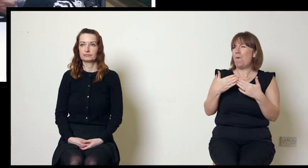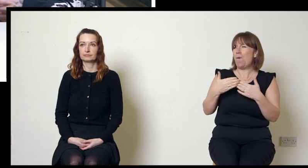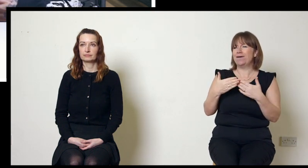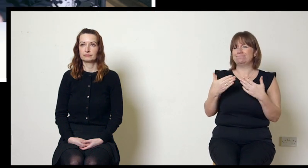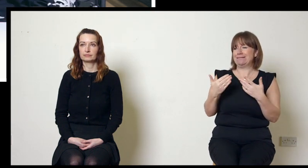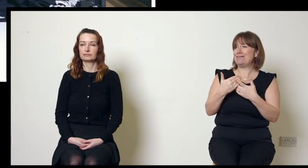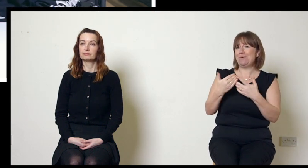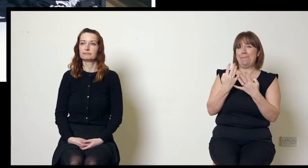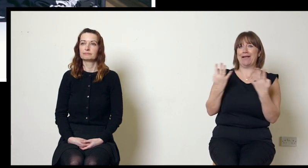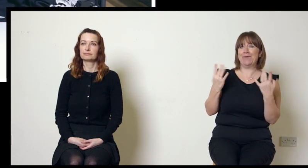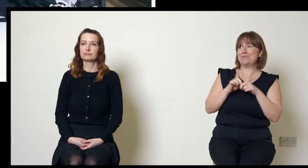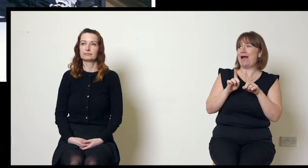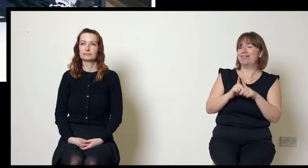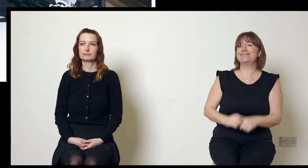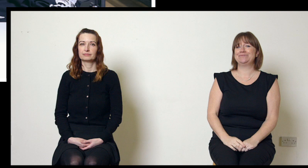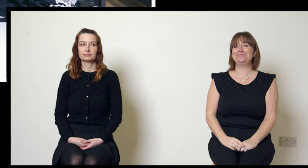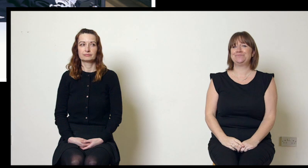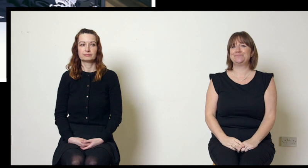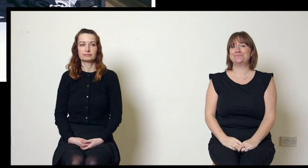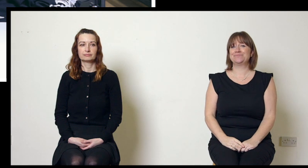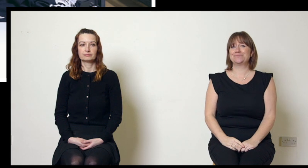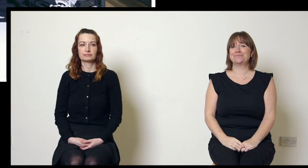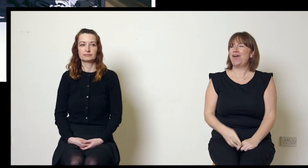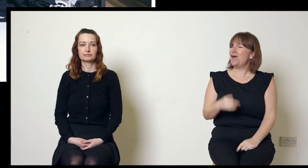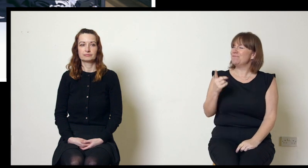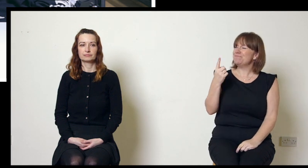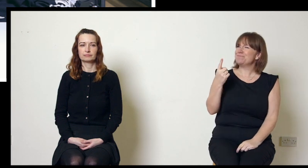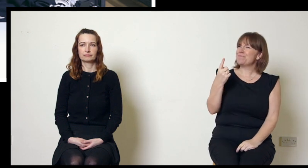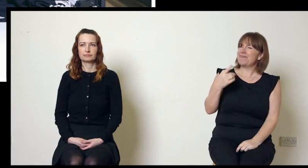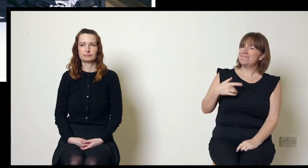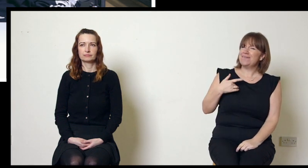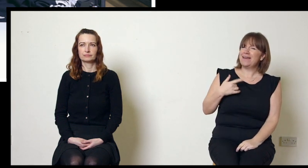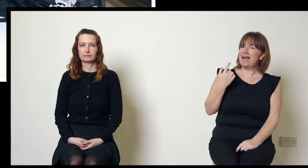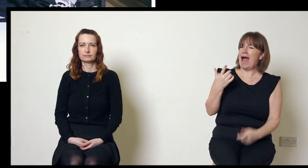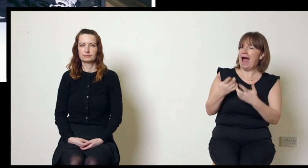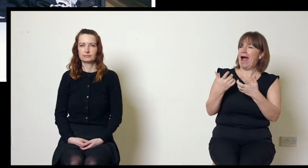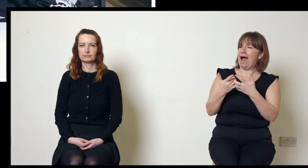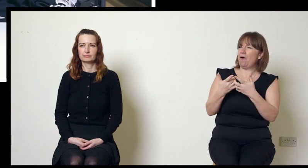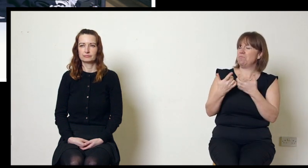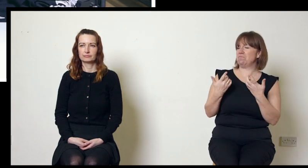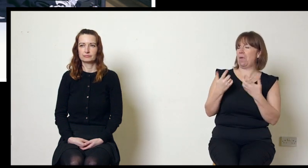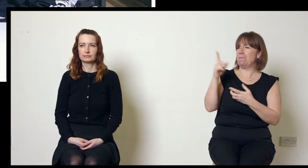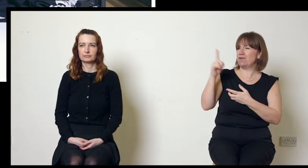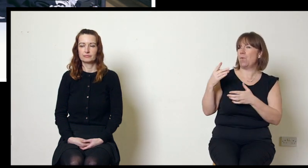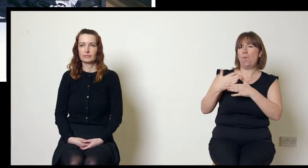I think. It’s been quite good at just… you get a sense of how someone might work with the community because you get more of some of these personality coming across.